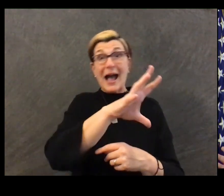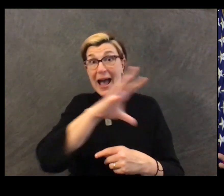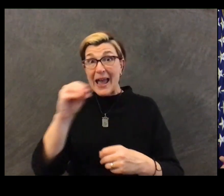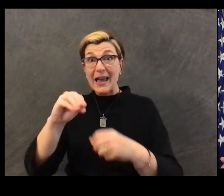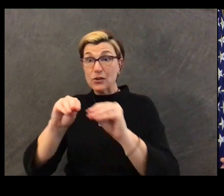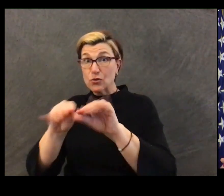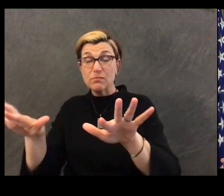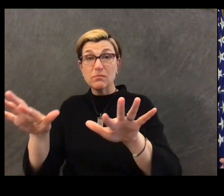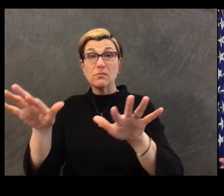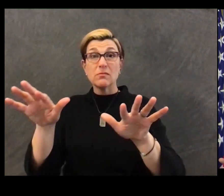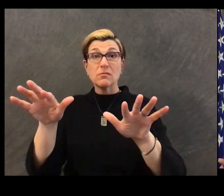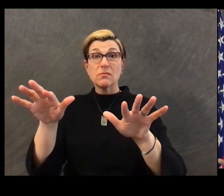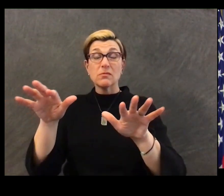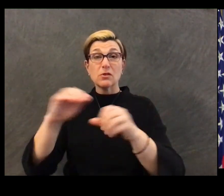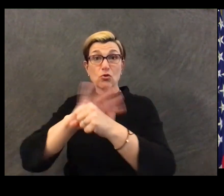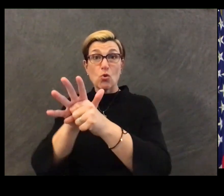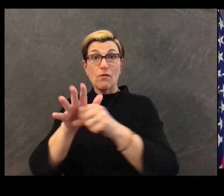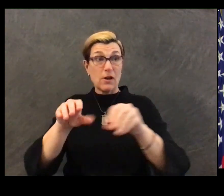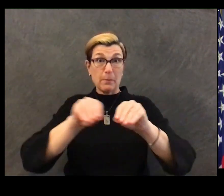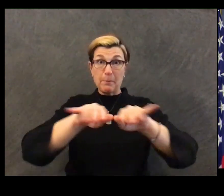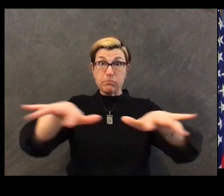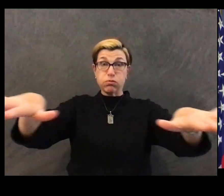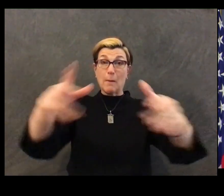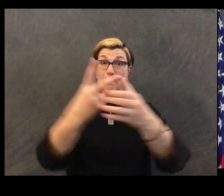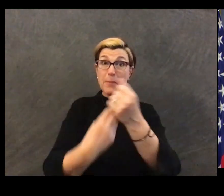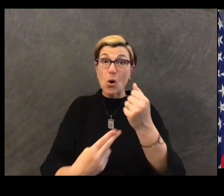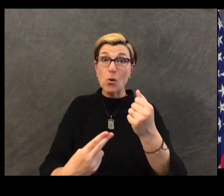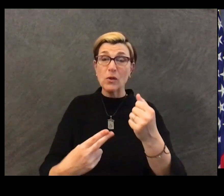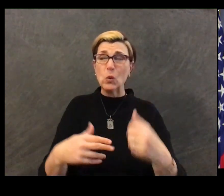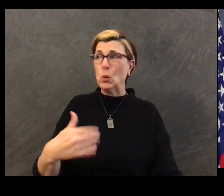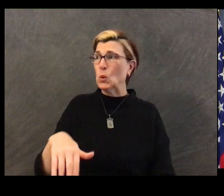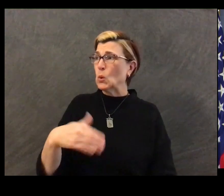gonna be pleasant but it's not gonna be what we've gone through in any way shape